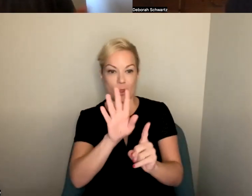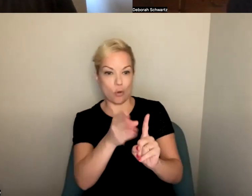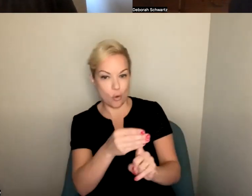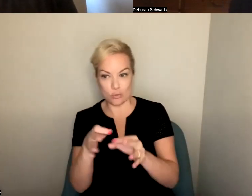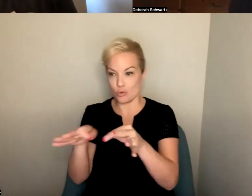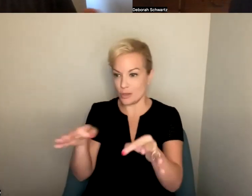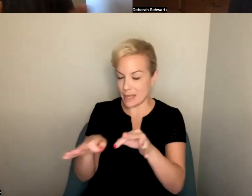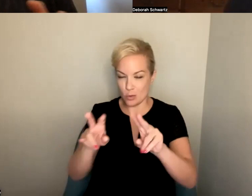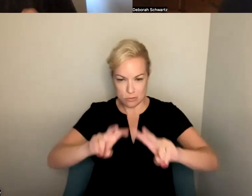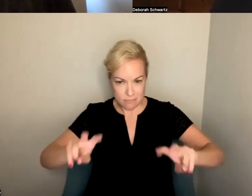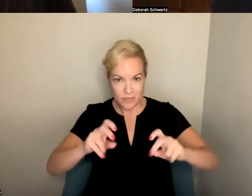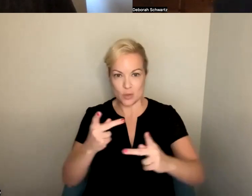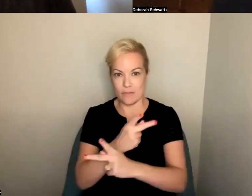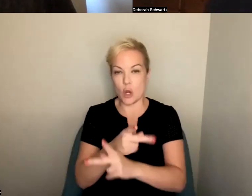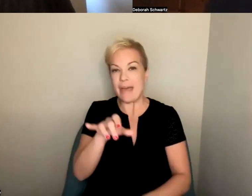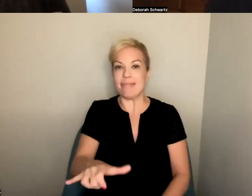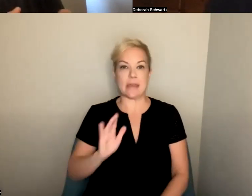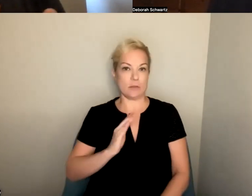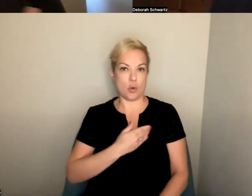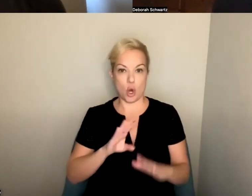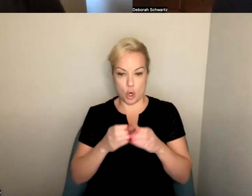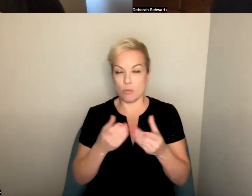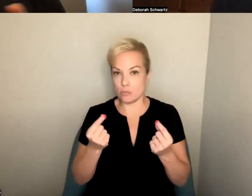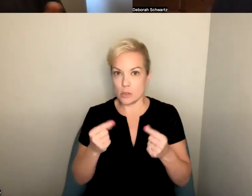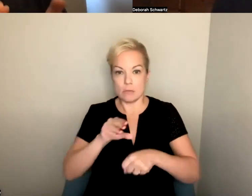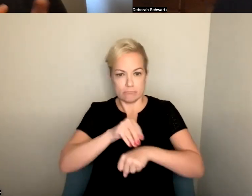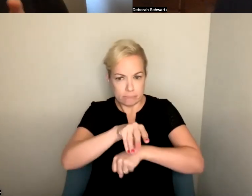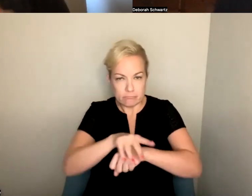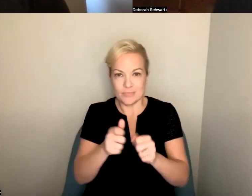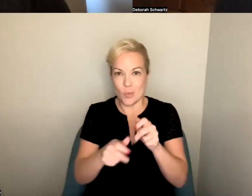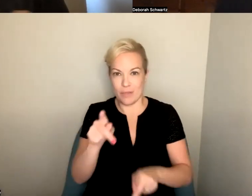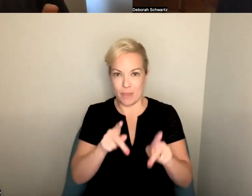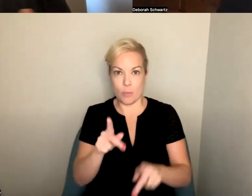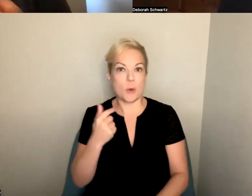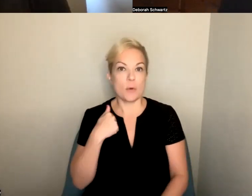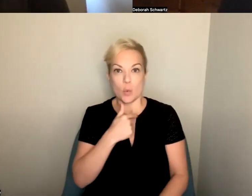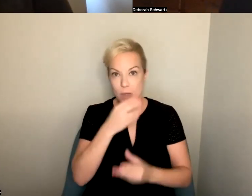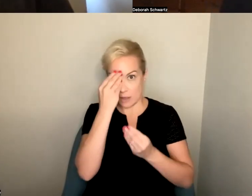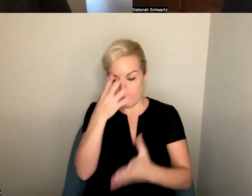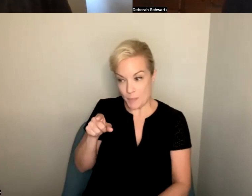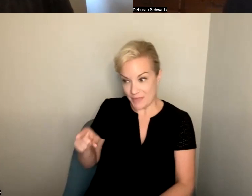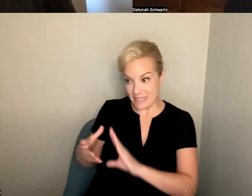and that's what we're doing in the Waugh project is consulting with people, saying okay this is what the story was recorded as, this is what we think it means, what do you think it means